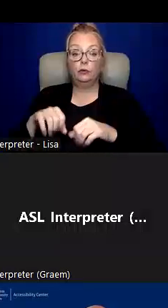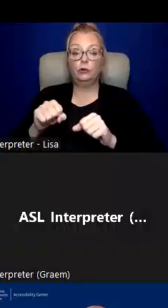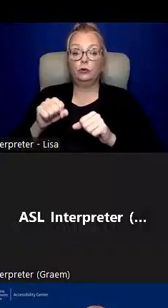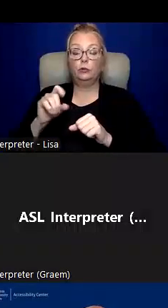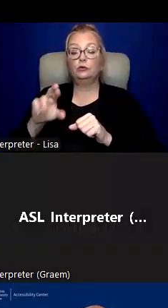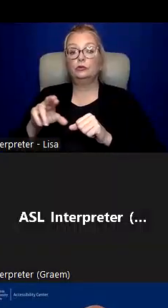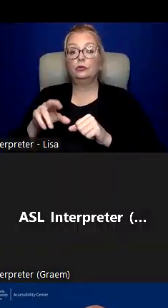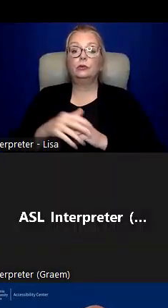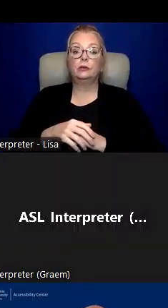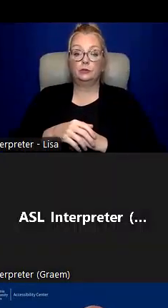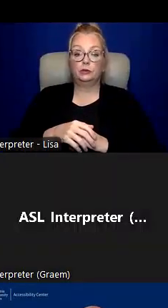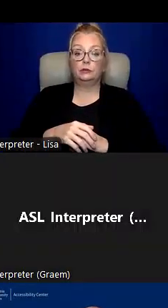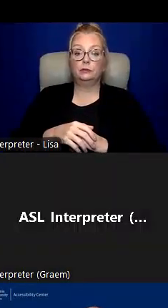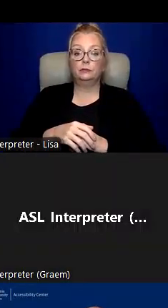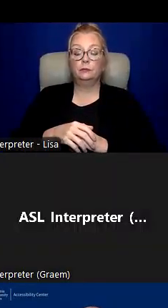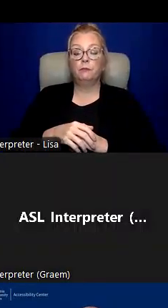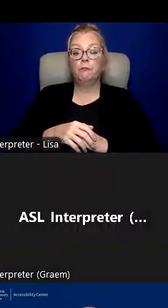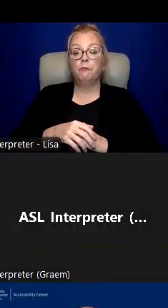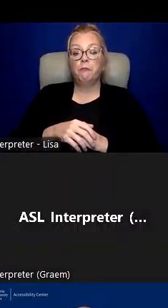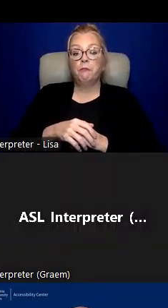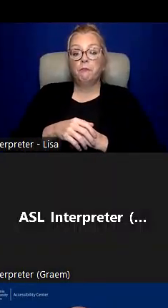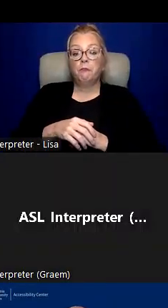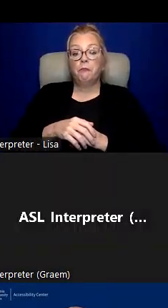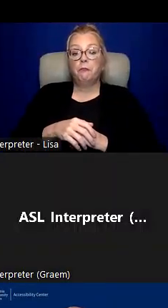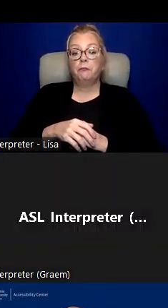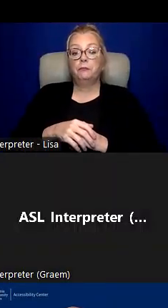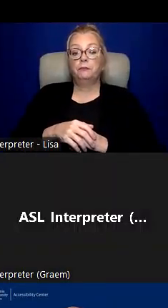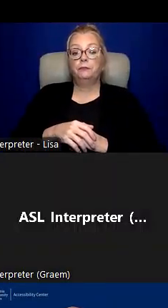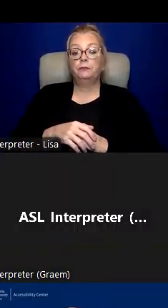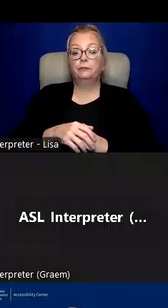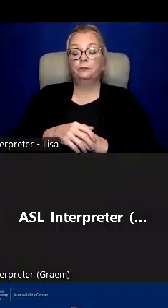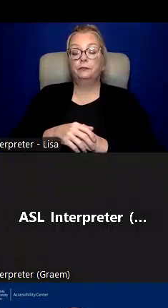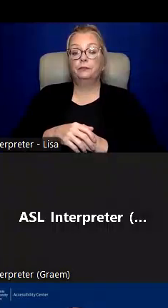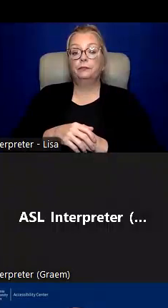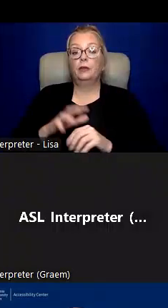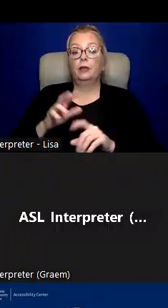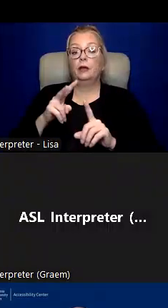For determining risk and selecting which review activities that need to be done, this is,